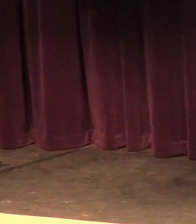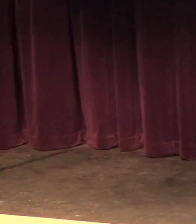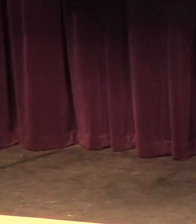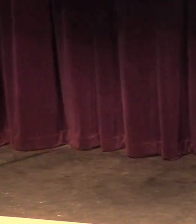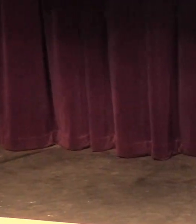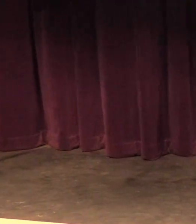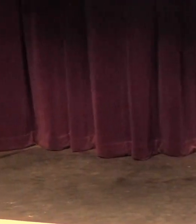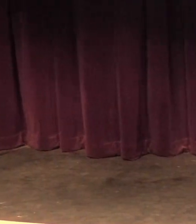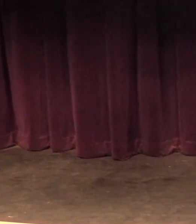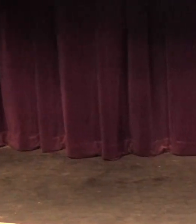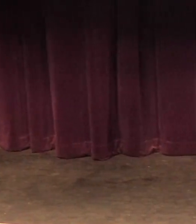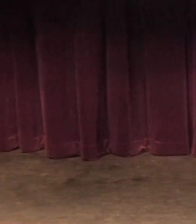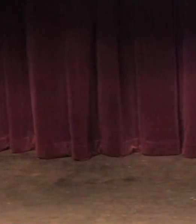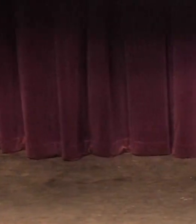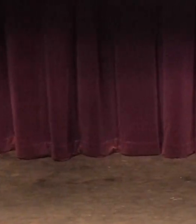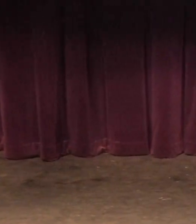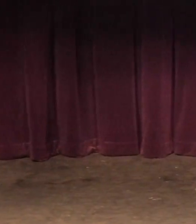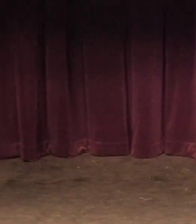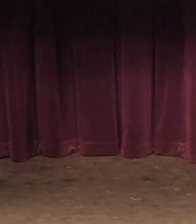Freedom doesn't come cheap. We need to get to the point where